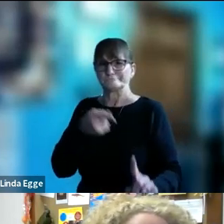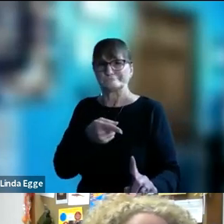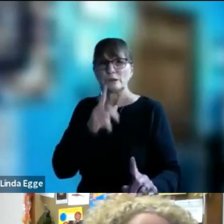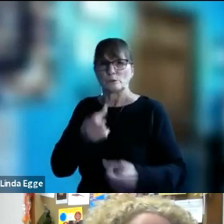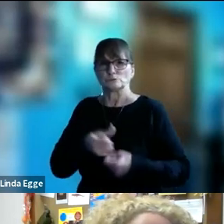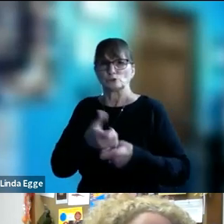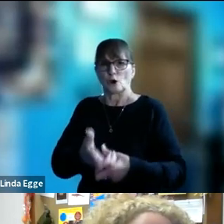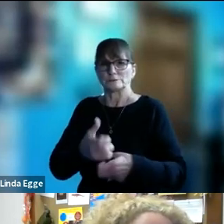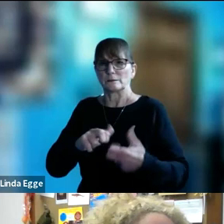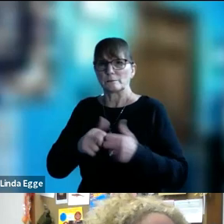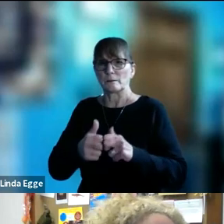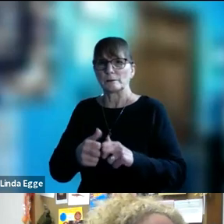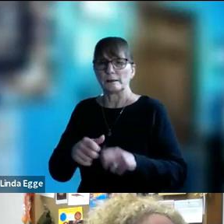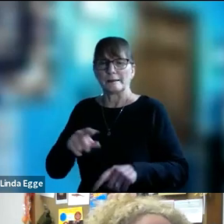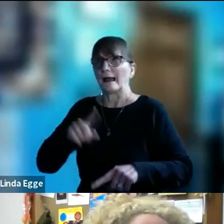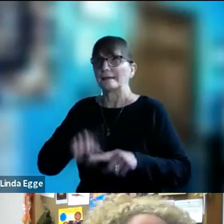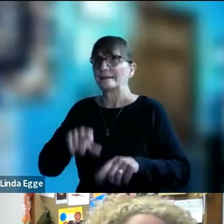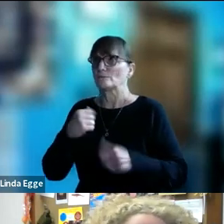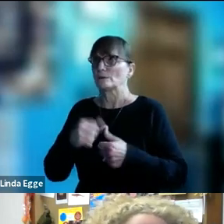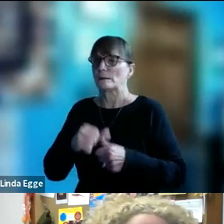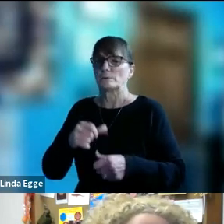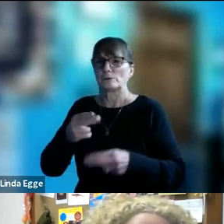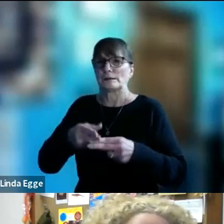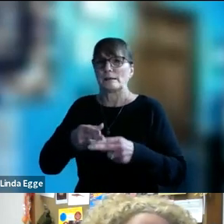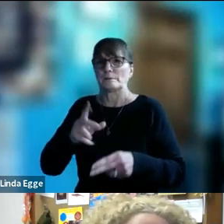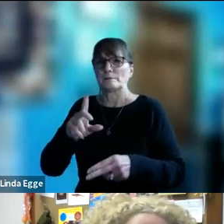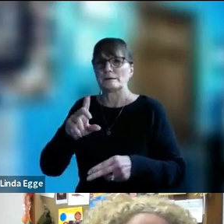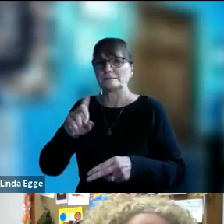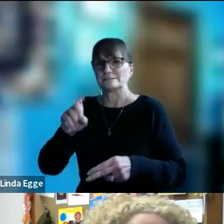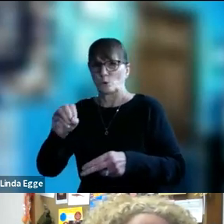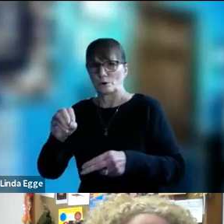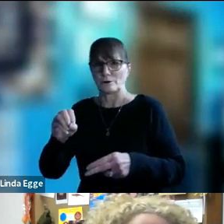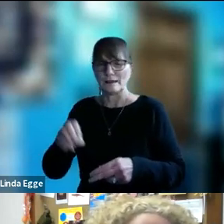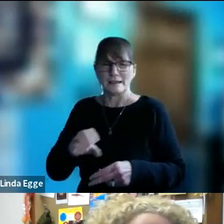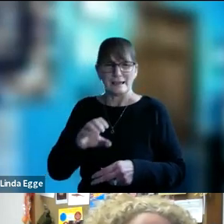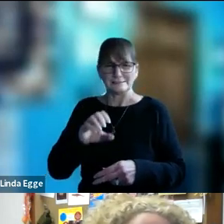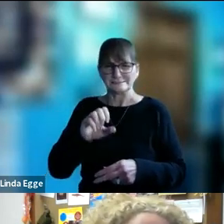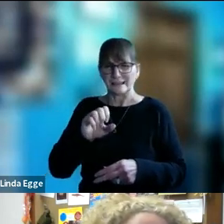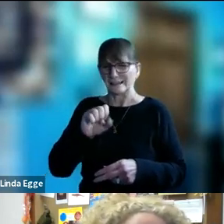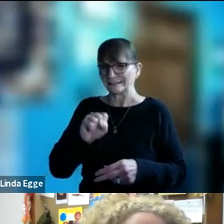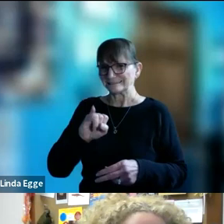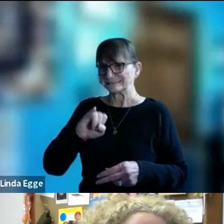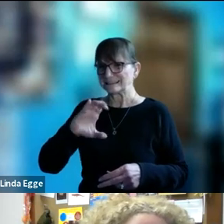And I apologize, I cannot remember the name of the disorder to save my life, but it's like cyclical something, and it is caused from the marijuana.